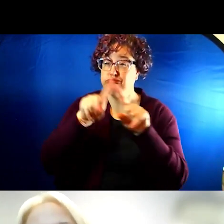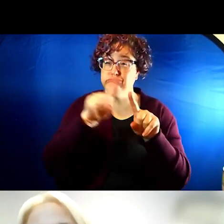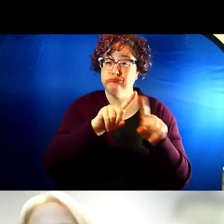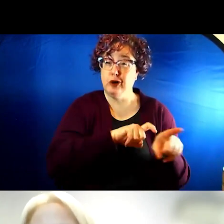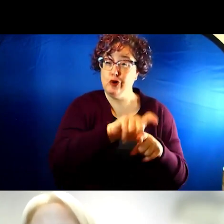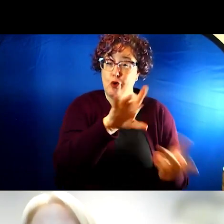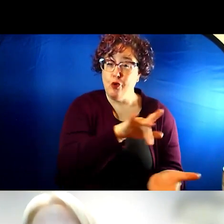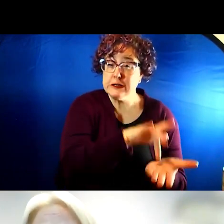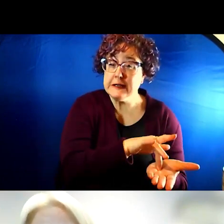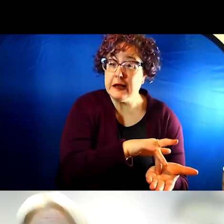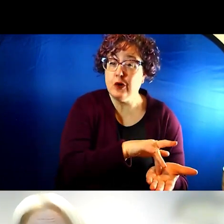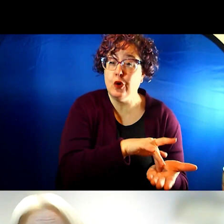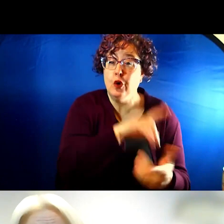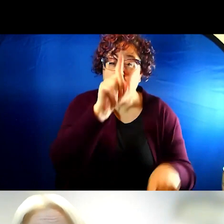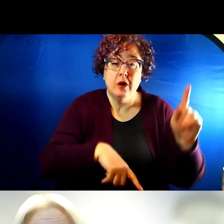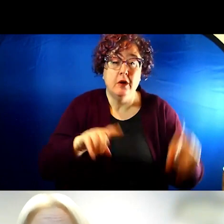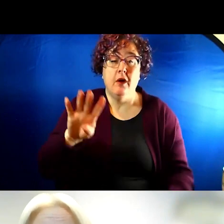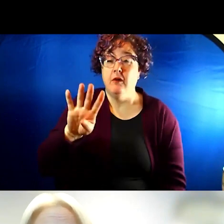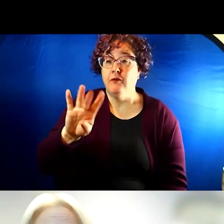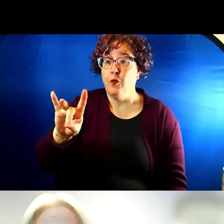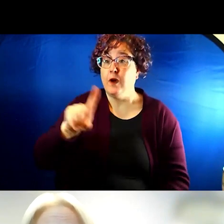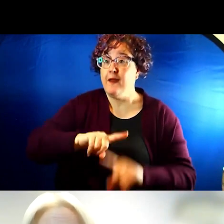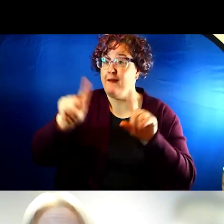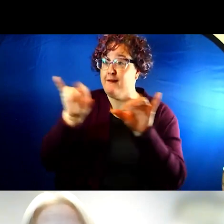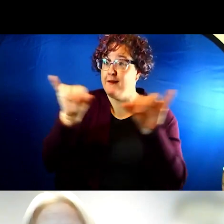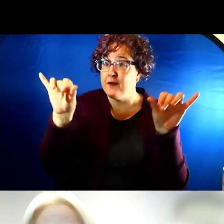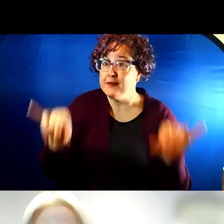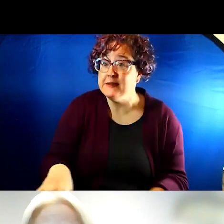ALL OF THE CALL CENTERS AND THE SYSTEMS, THE COUNTIES SELECT